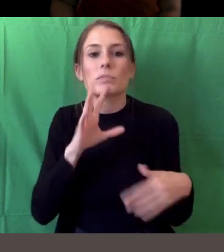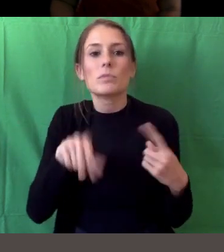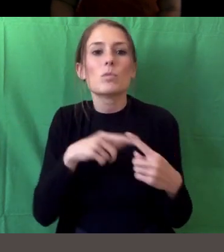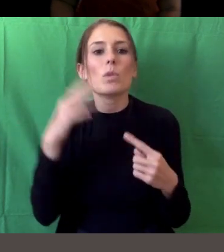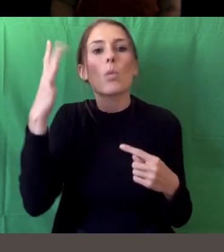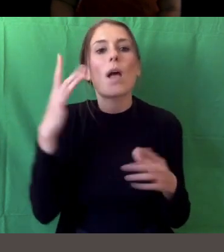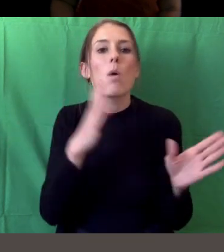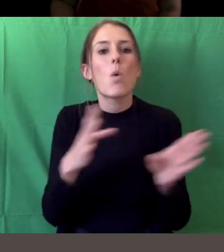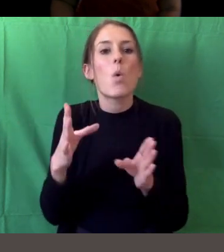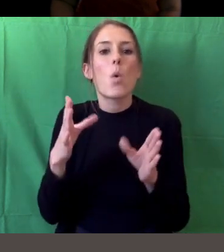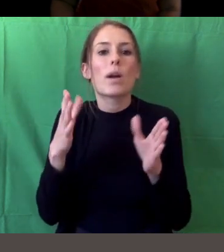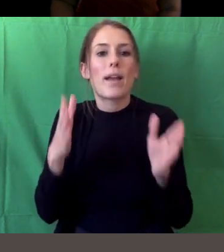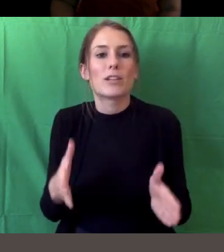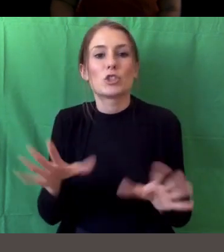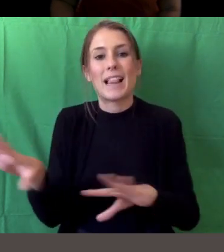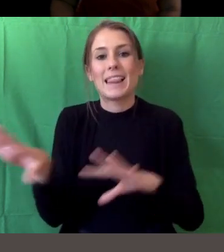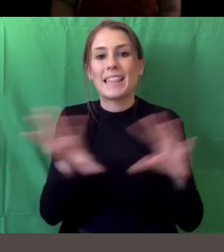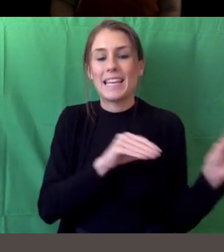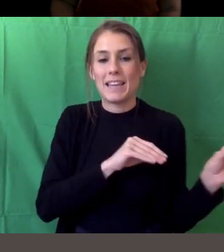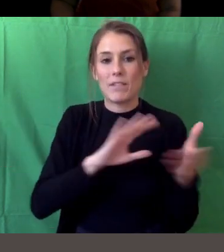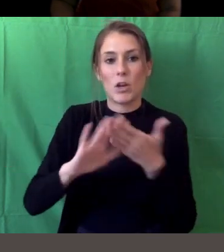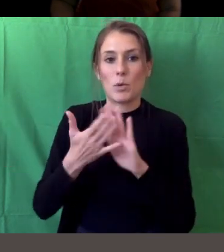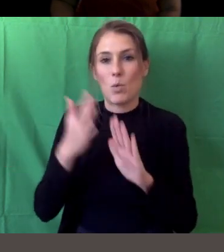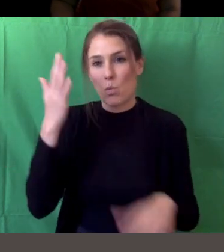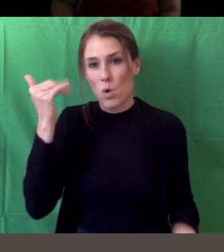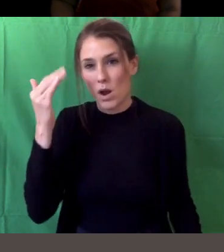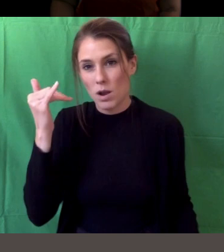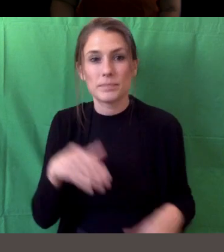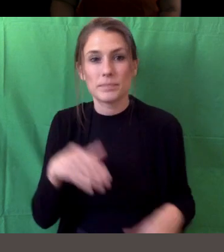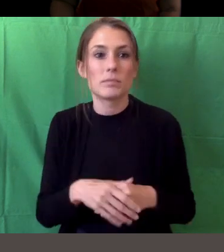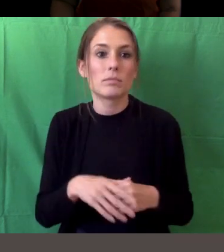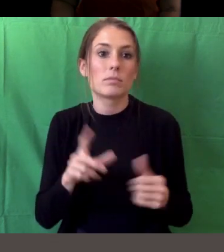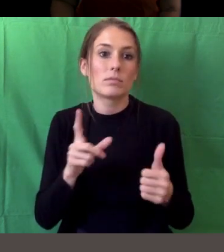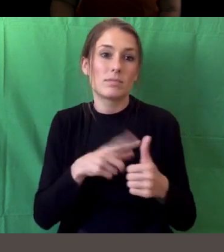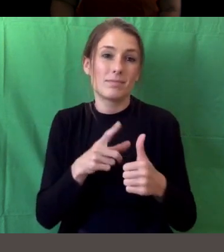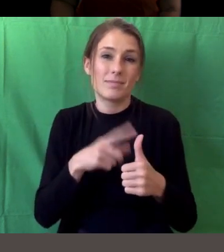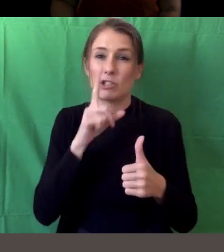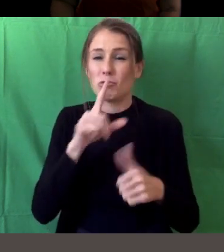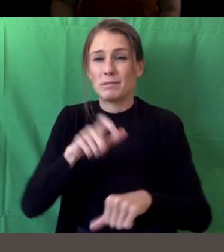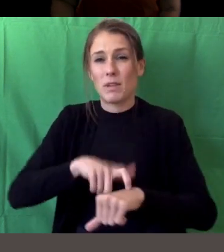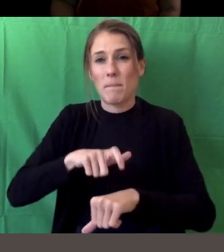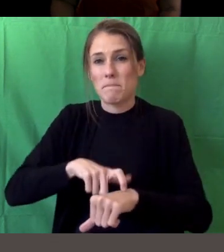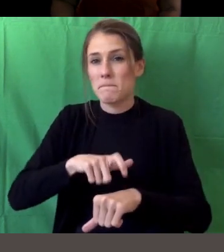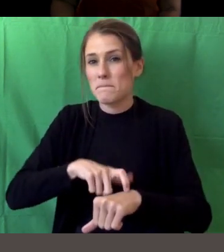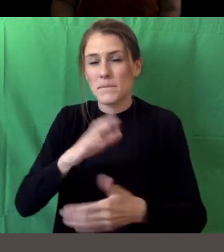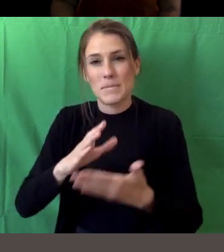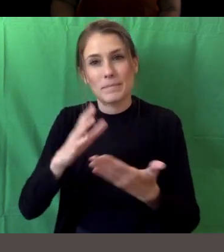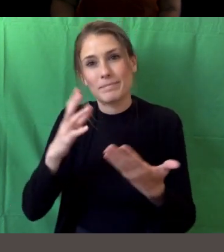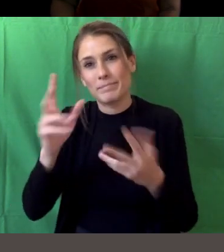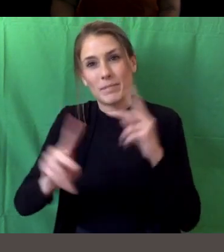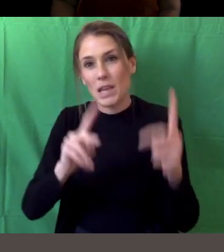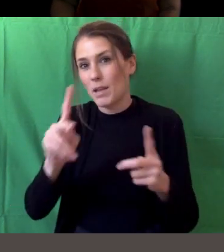So you know, let's talk a little bit about why do organizers leave communities. One of the main reasons is time.